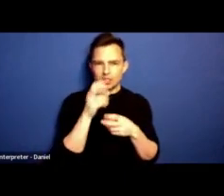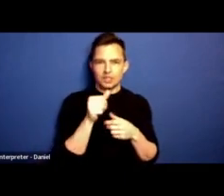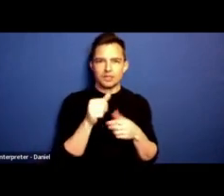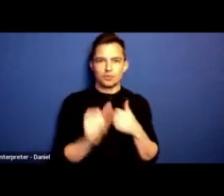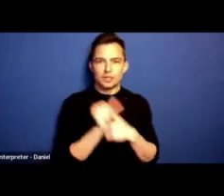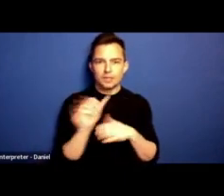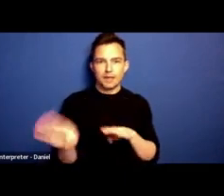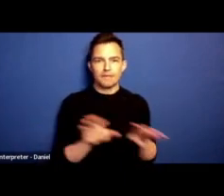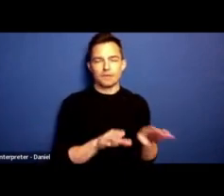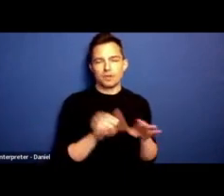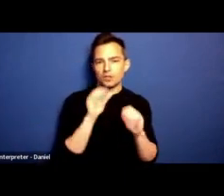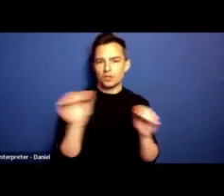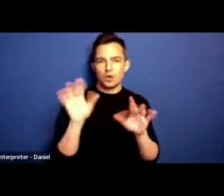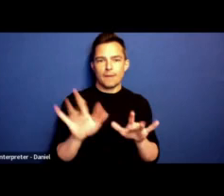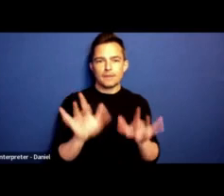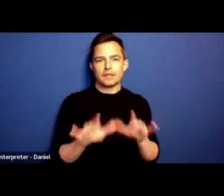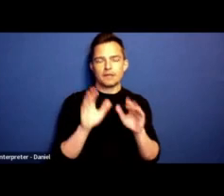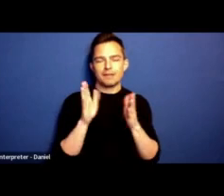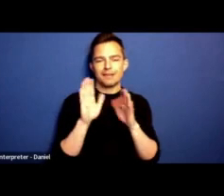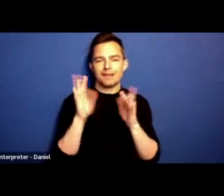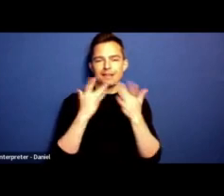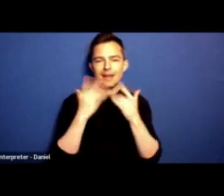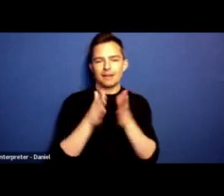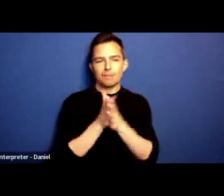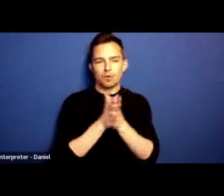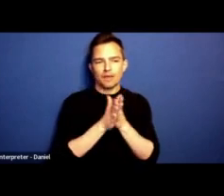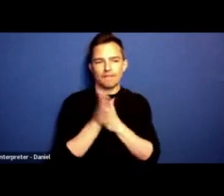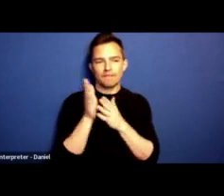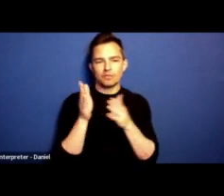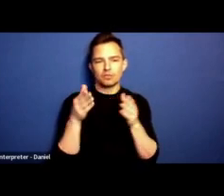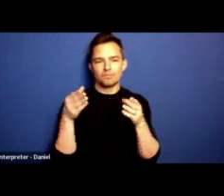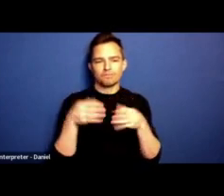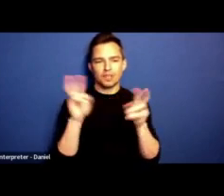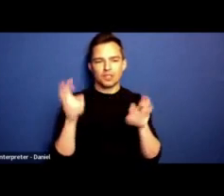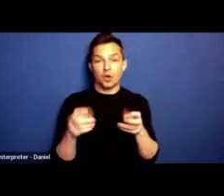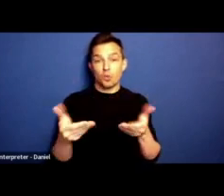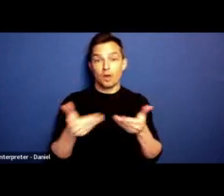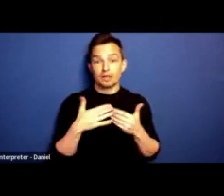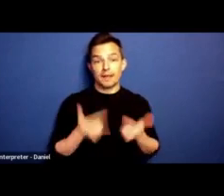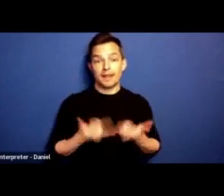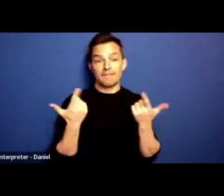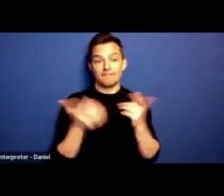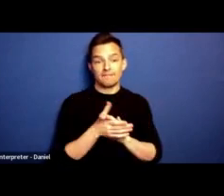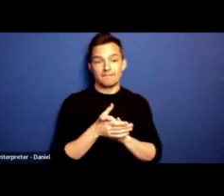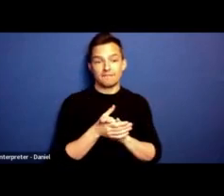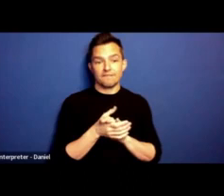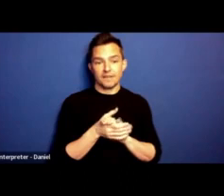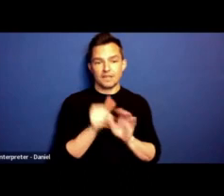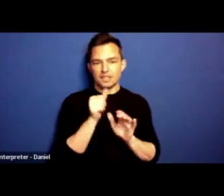lack of empathy, and lack of motivation or initiative. Welcome to my life. People with TBI may have a hard time coping